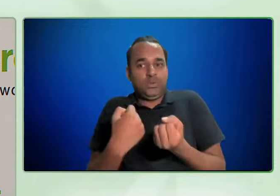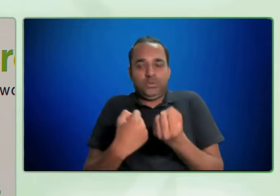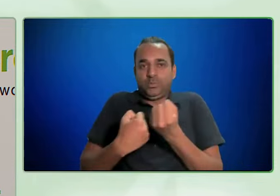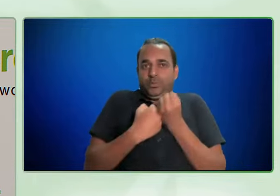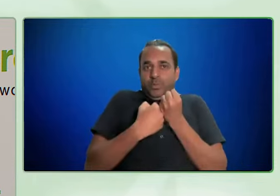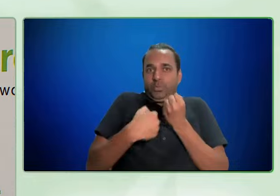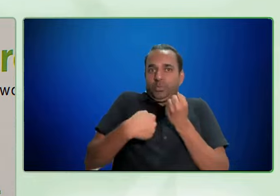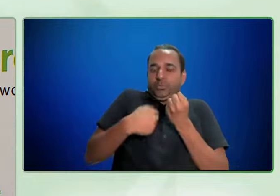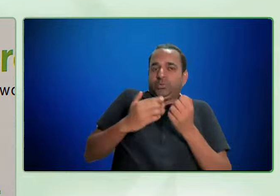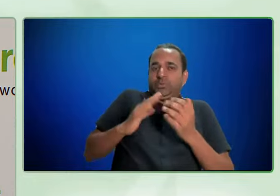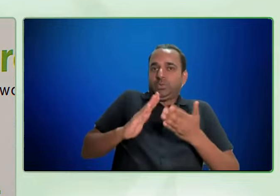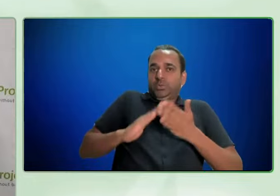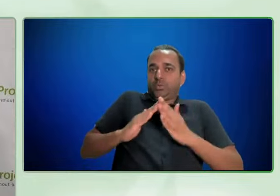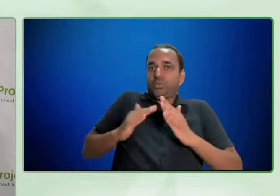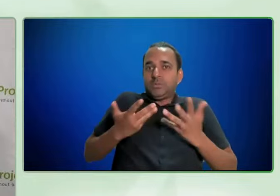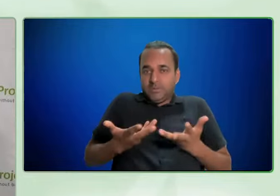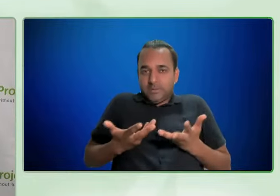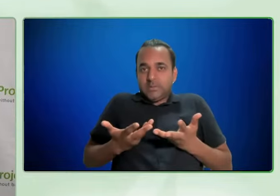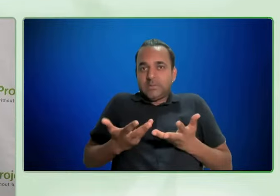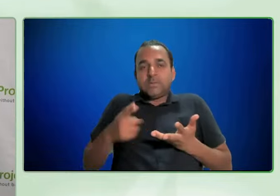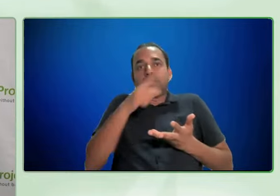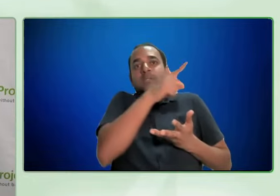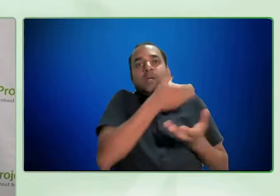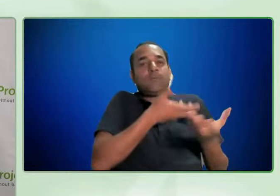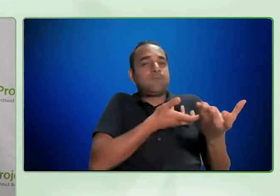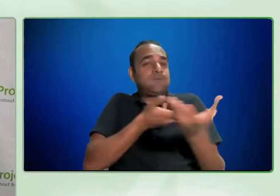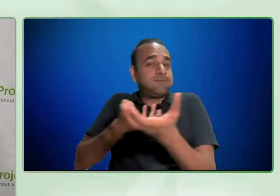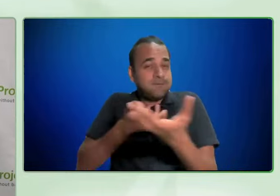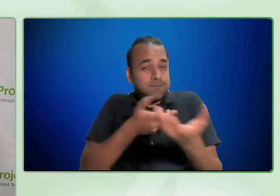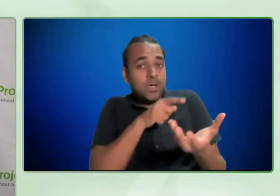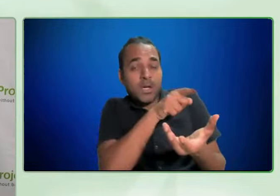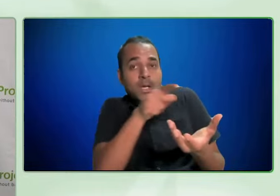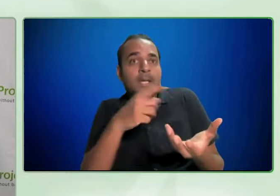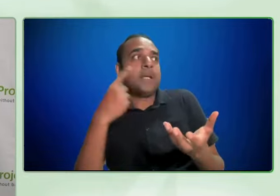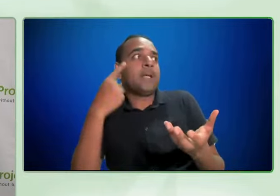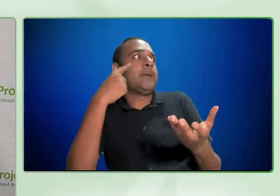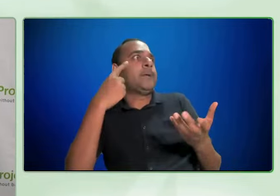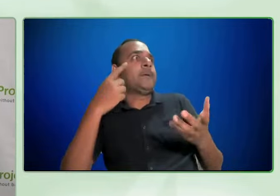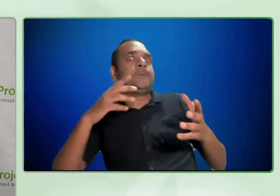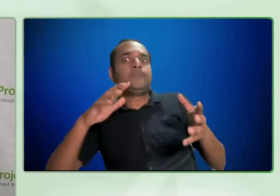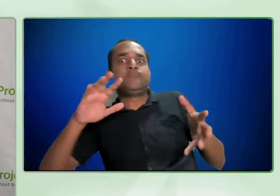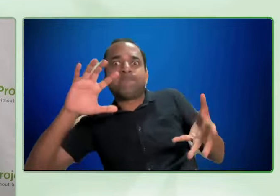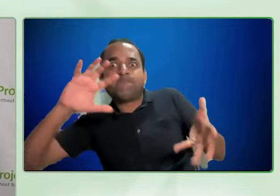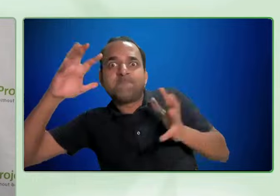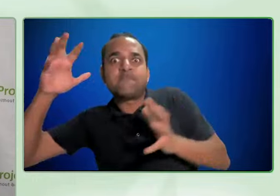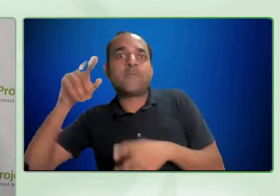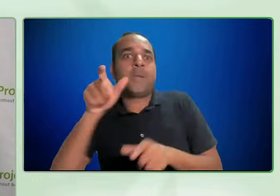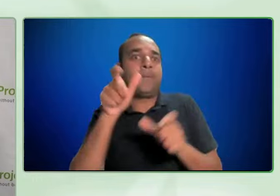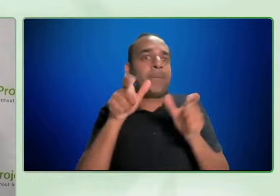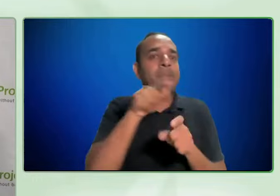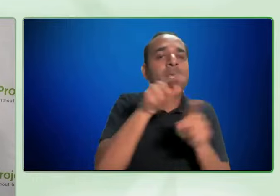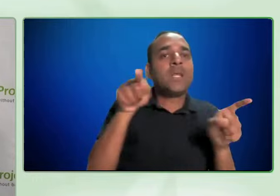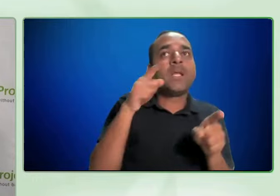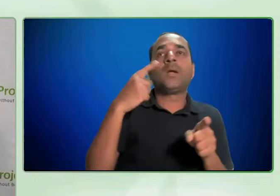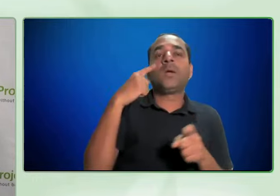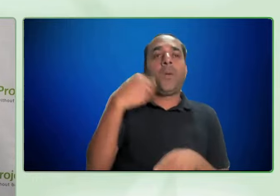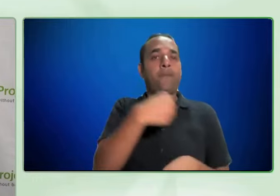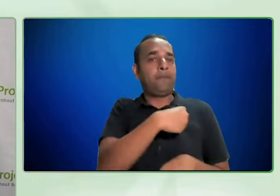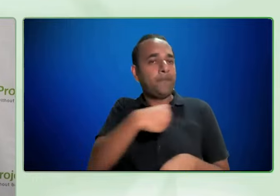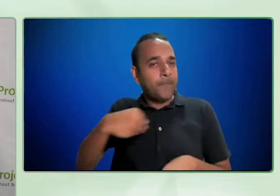And that's what we can bring. As you know many such technologies which we use nowadays, they are based on assistive technology and accessibility.